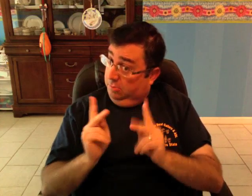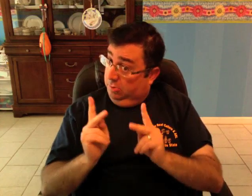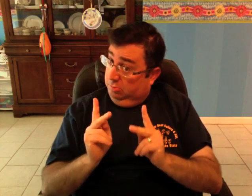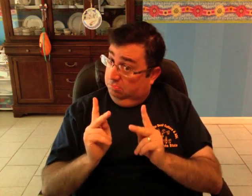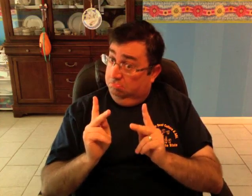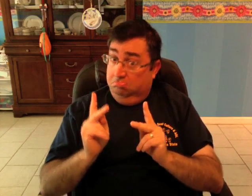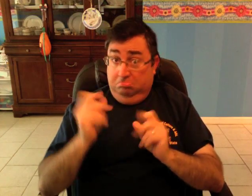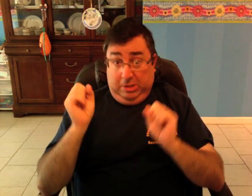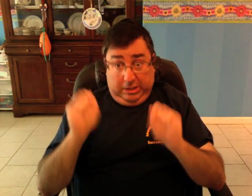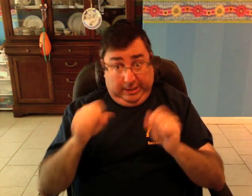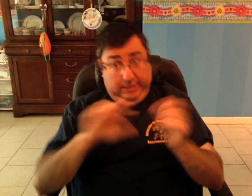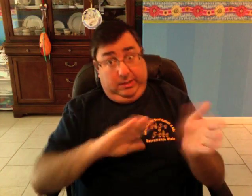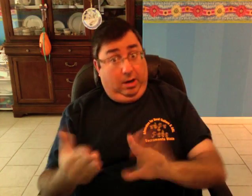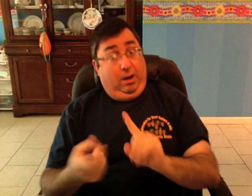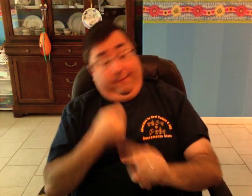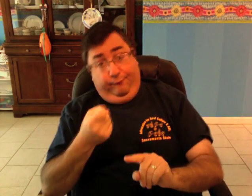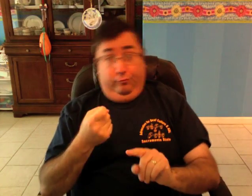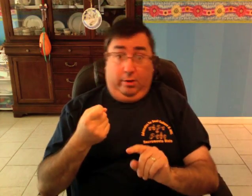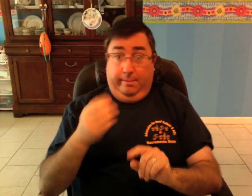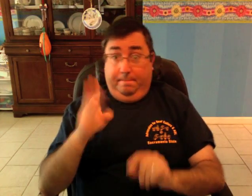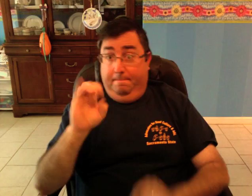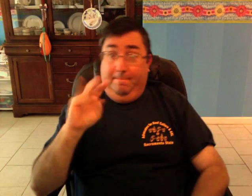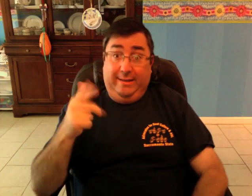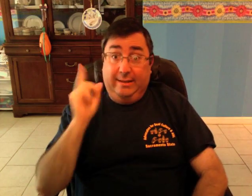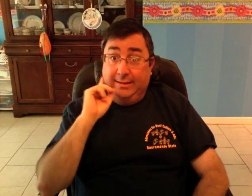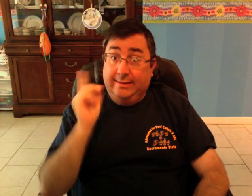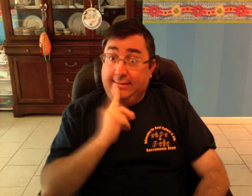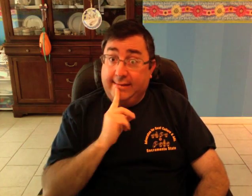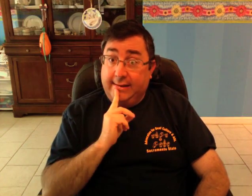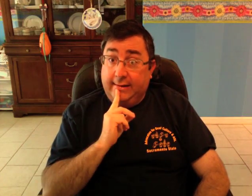But Deaf people -- can you die from being Deaf?